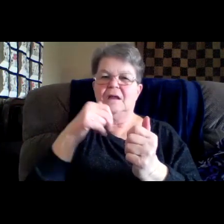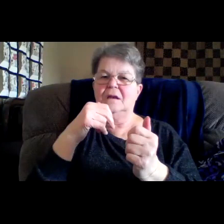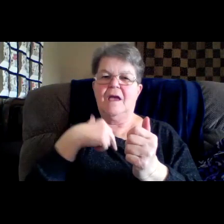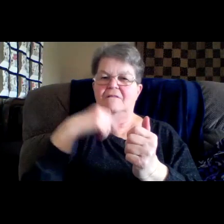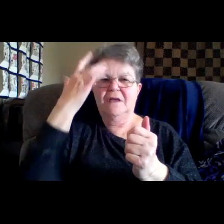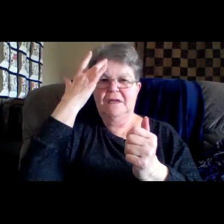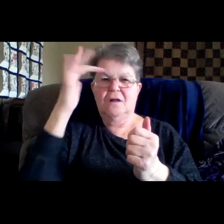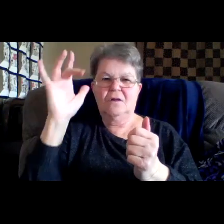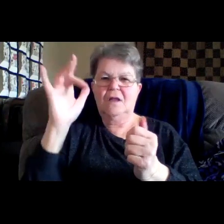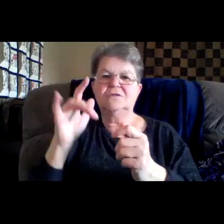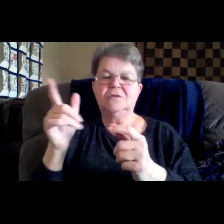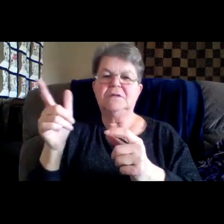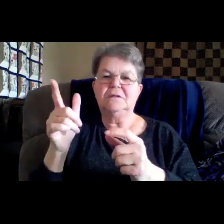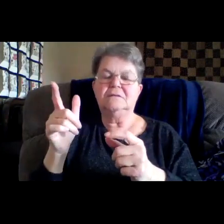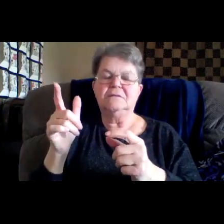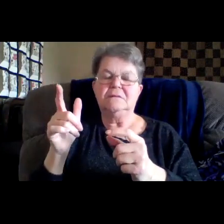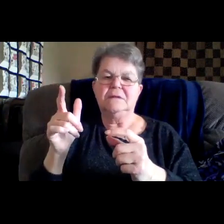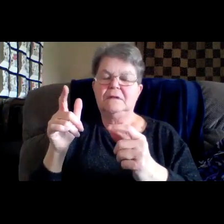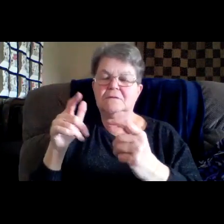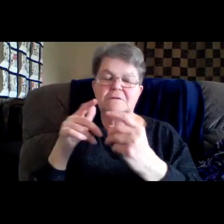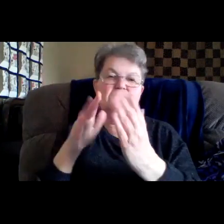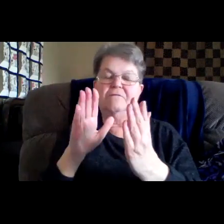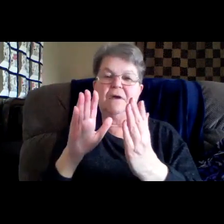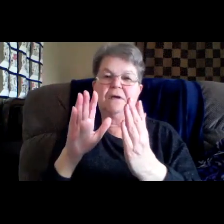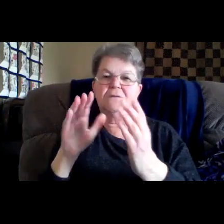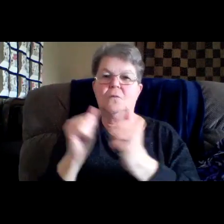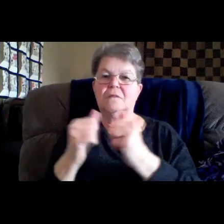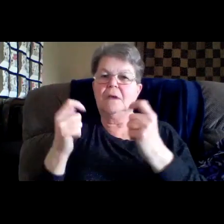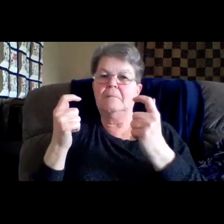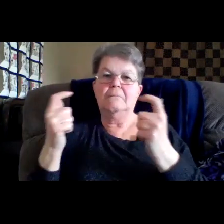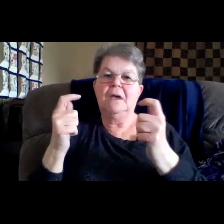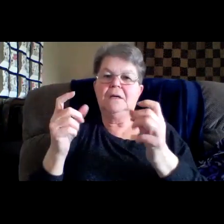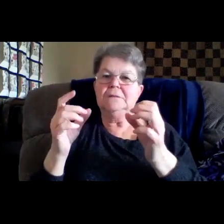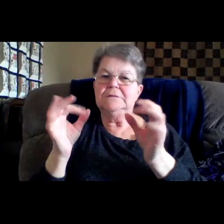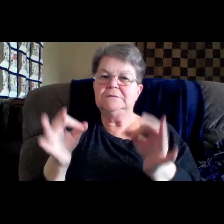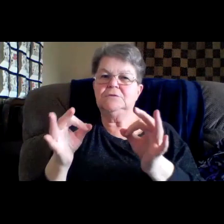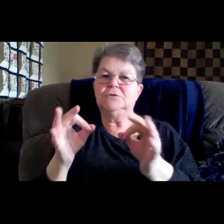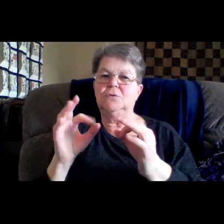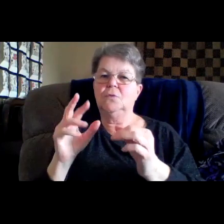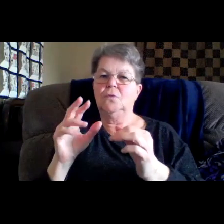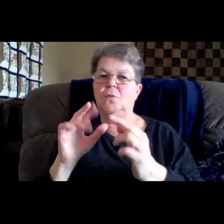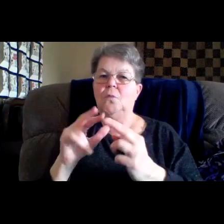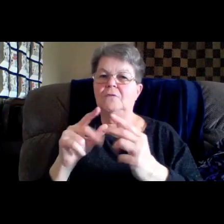but then he was faced with the biggest decision he'd ever faced, whether or not to have heart surgery.